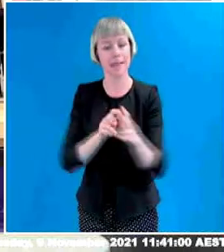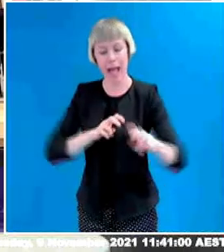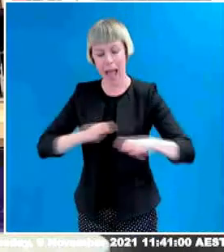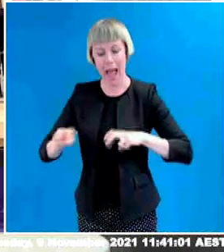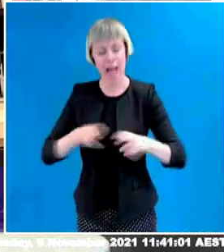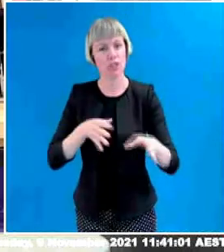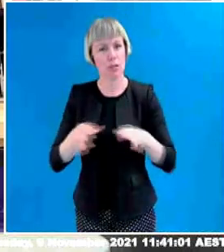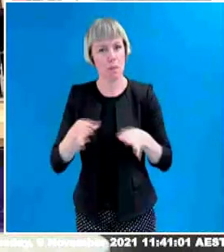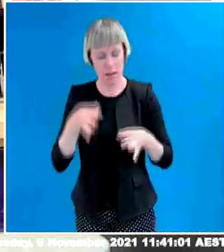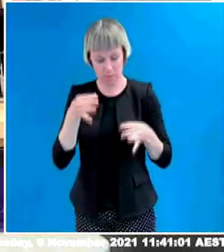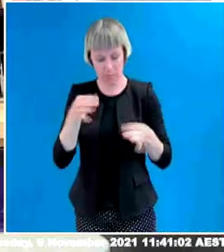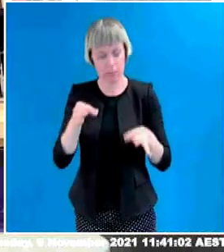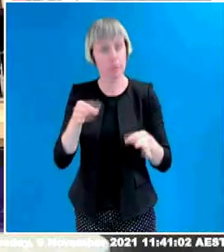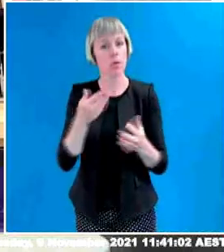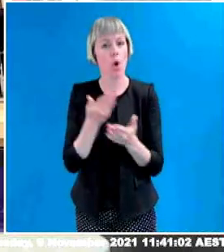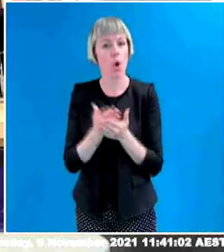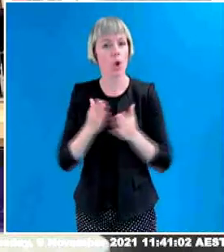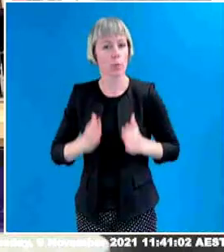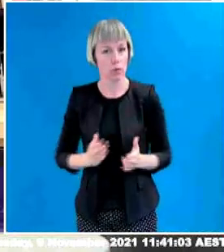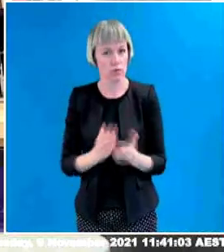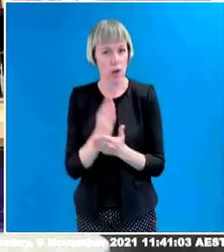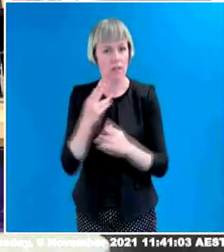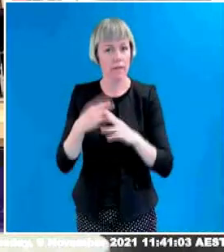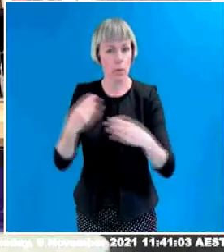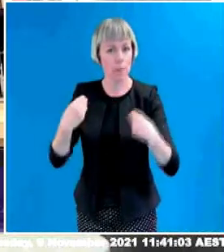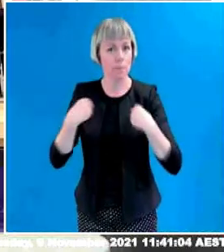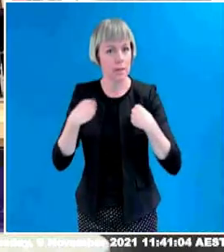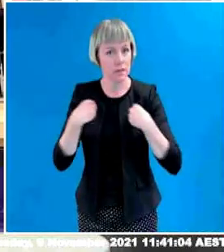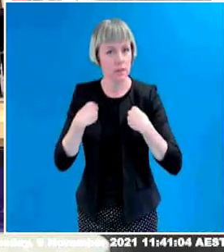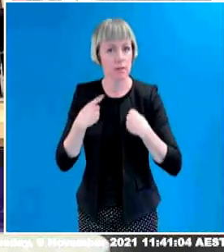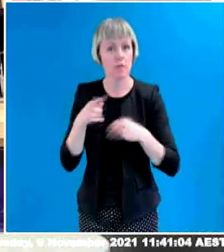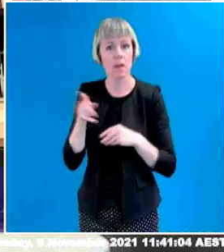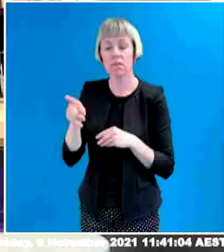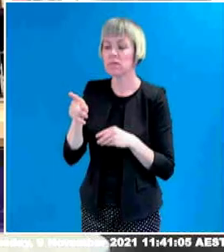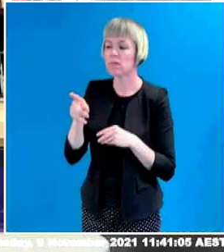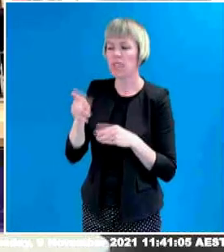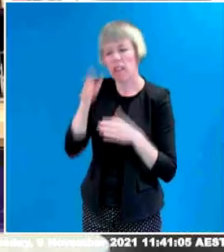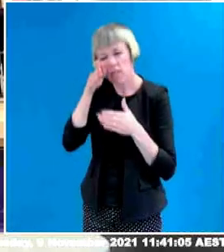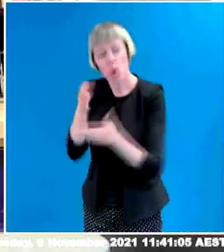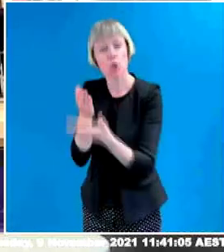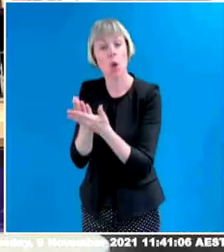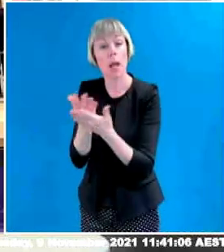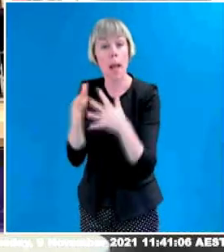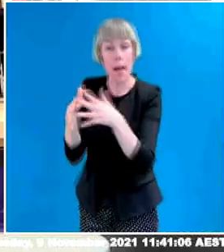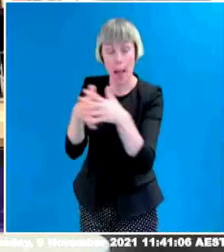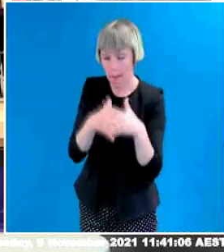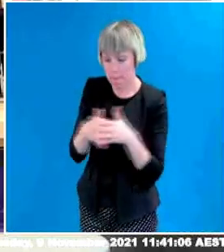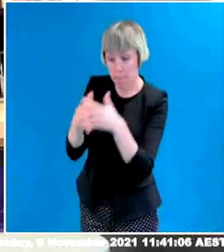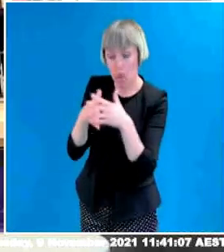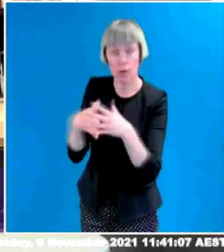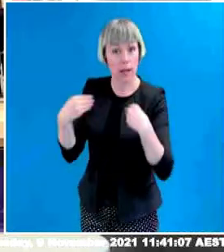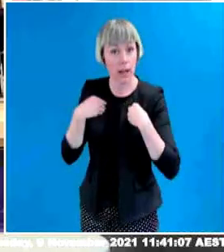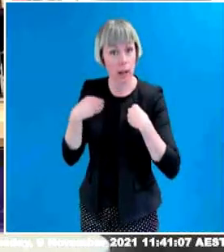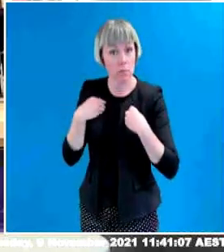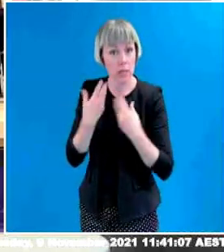human rights to give broader guidance on how American companies should behave with respect to what they refer to as civil rights.